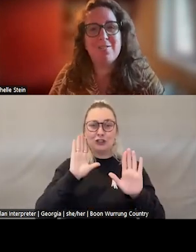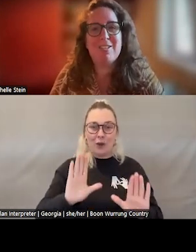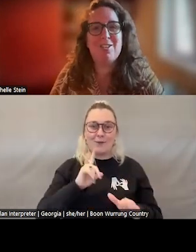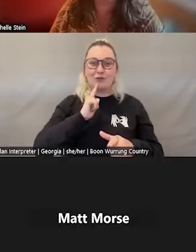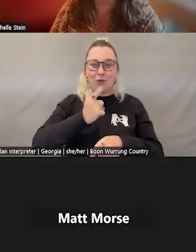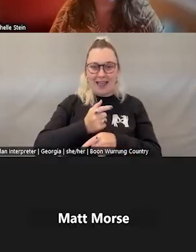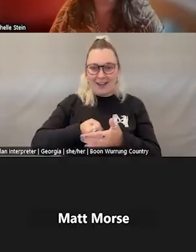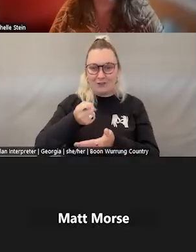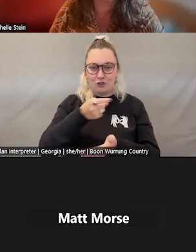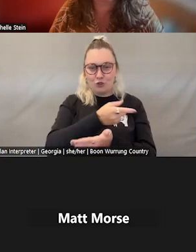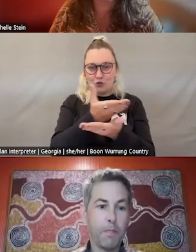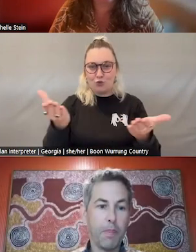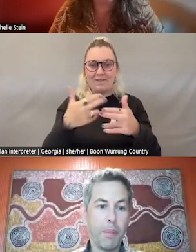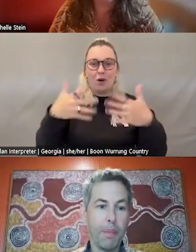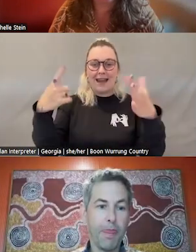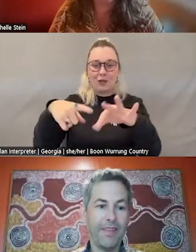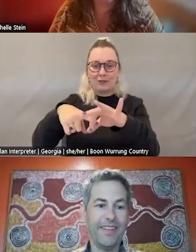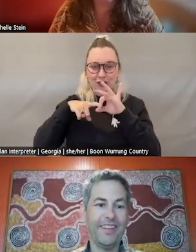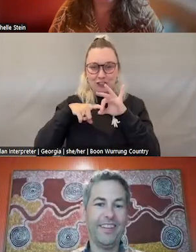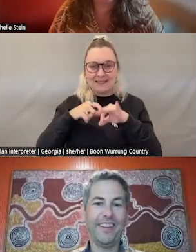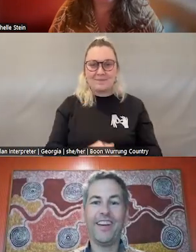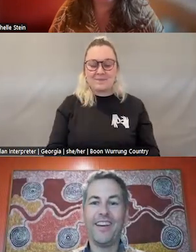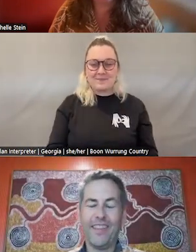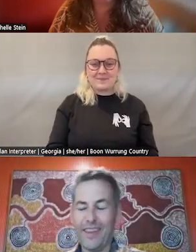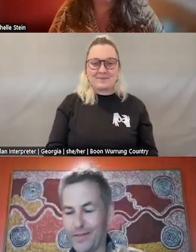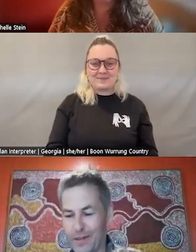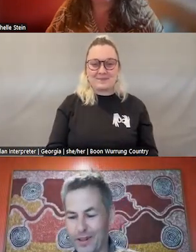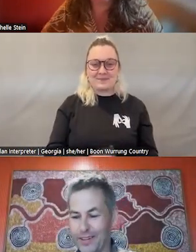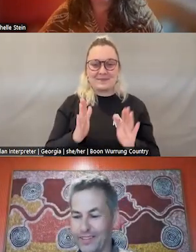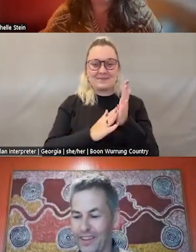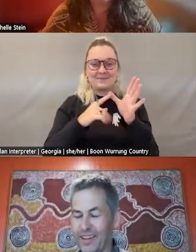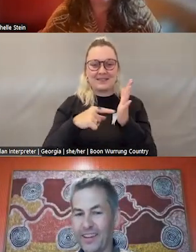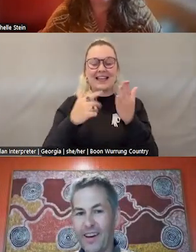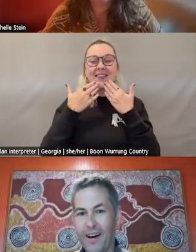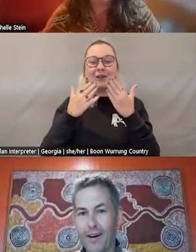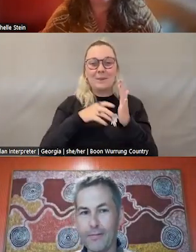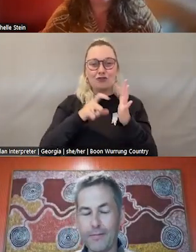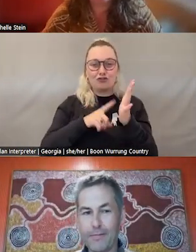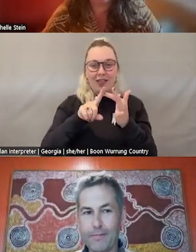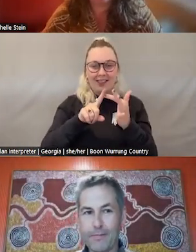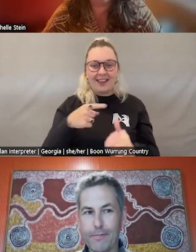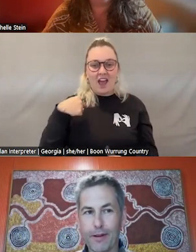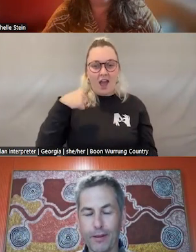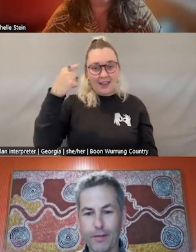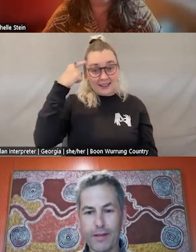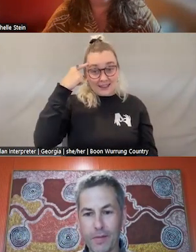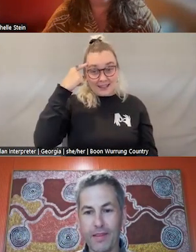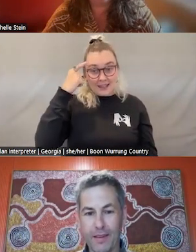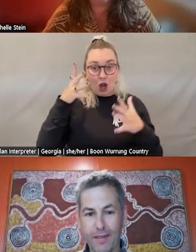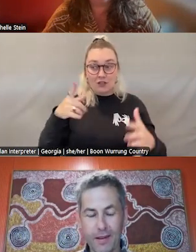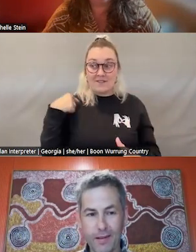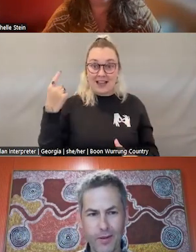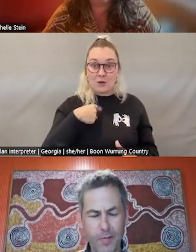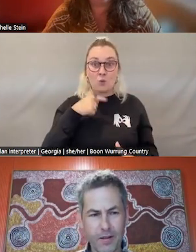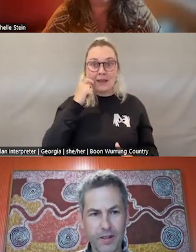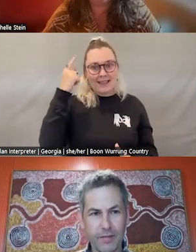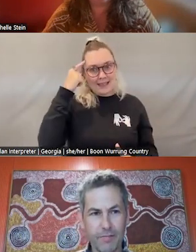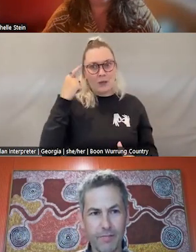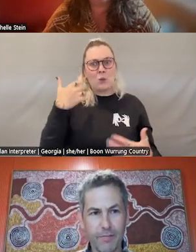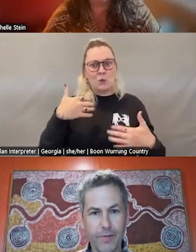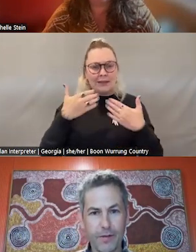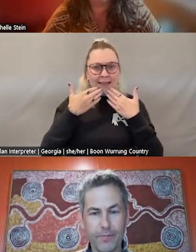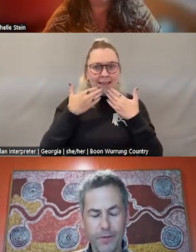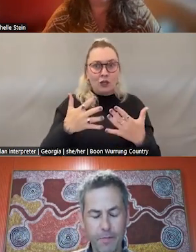over to you if there are any questions. >> Thank you Michelle. Thank you so much for